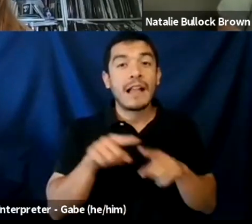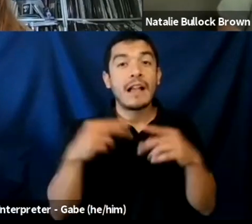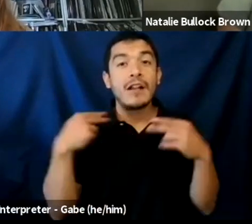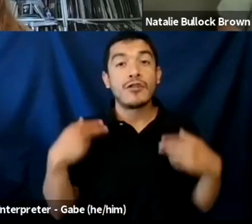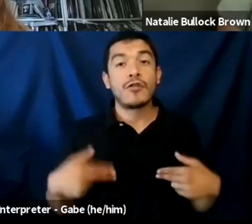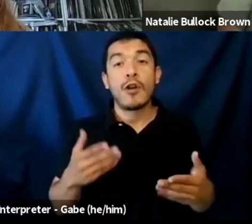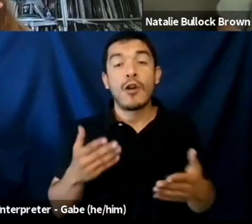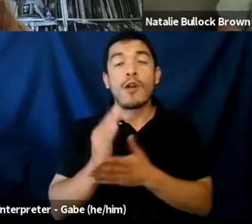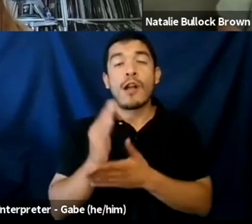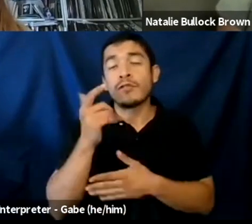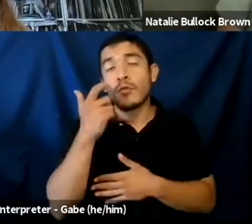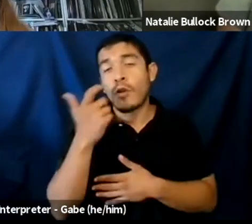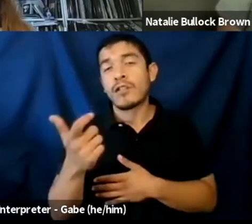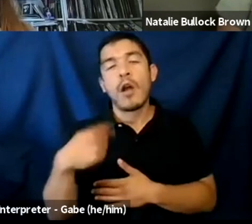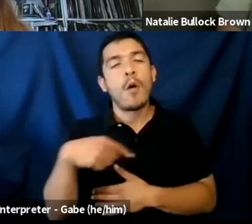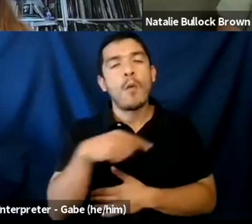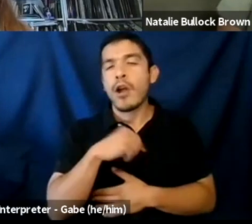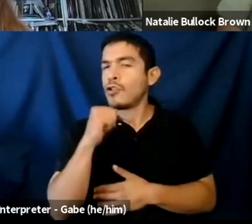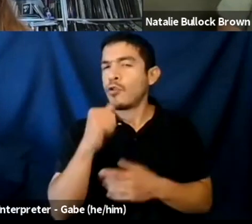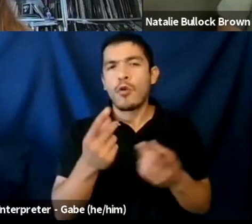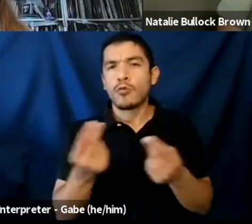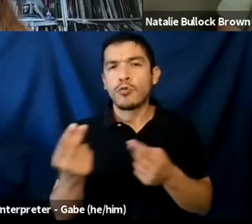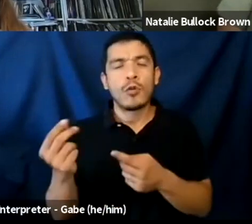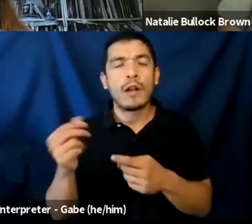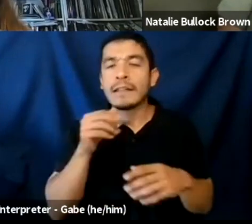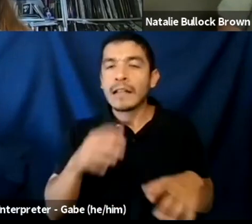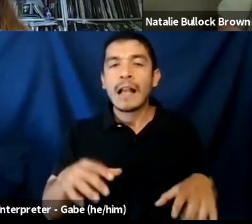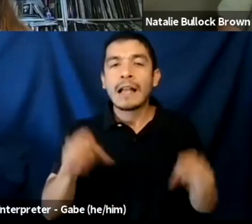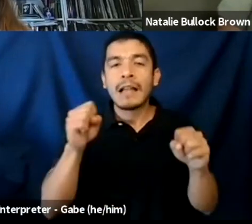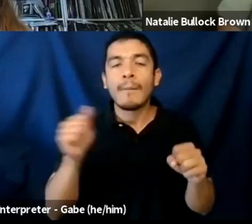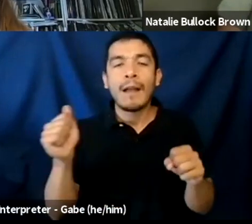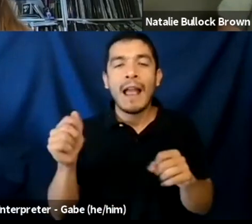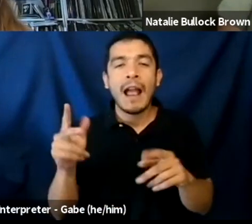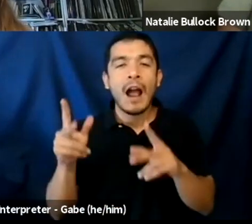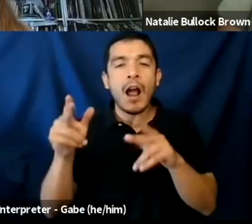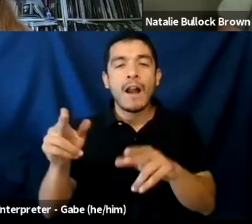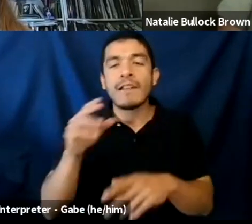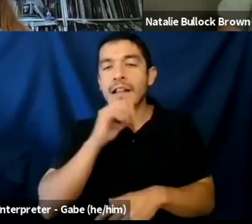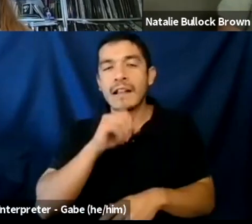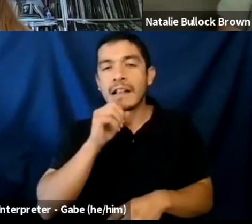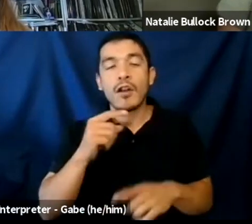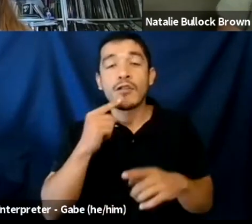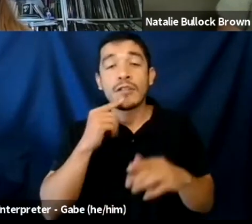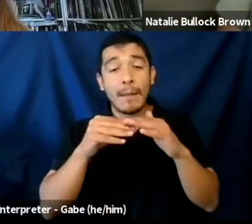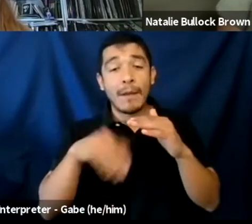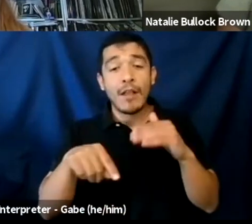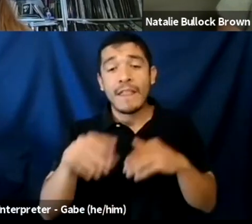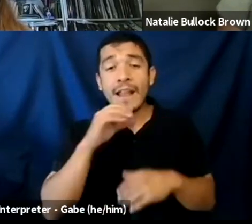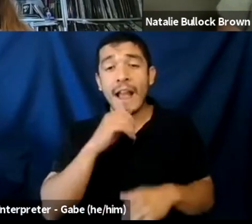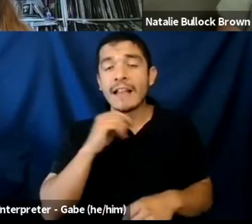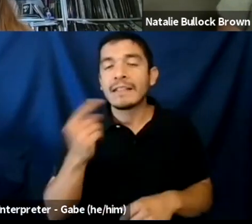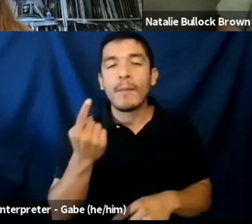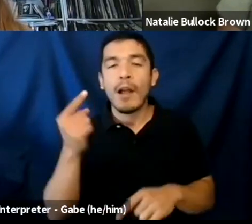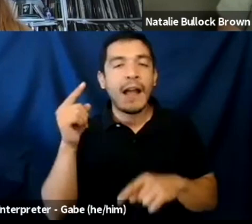what we don't do is kind of like adopt a cutoff age where we say below this age one can't get consent from the individual